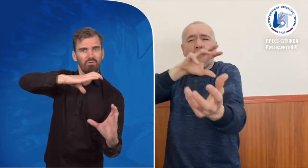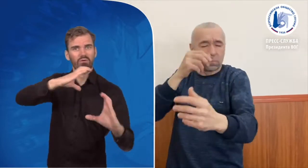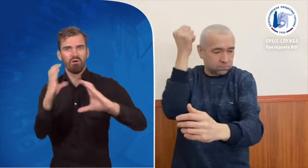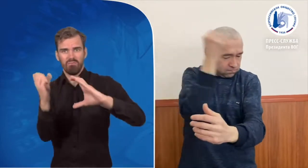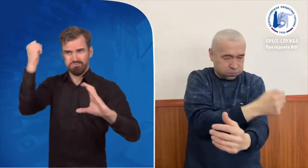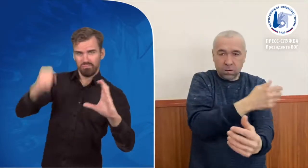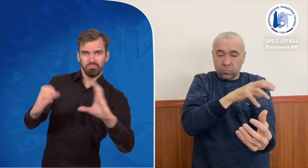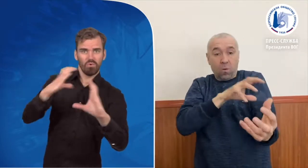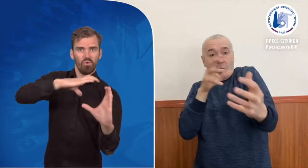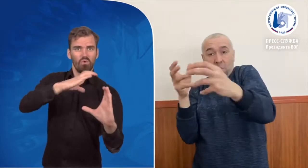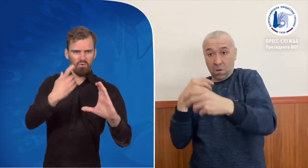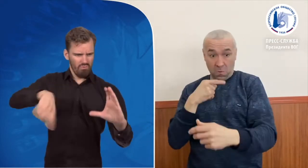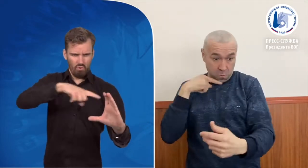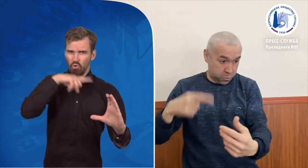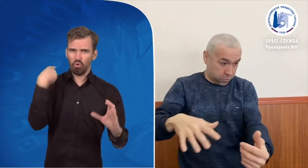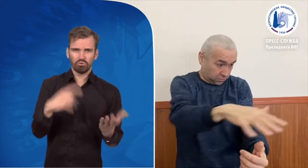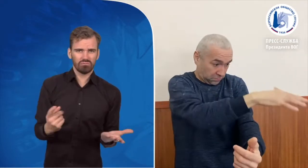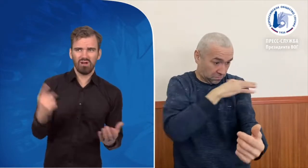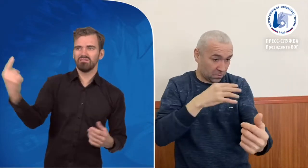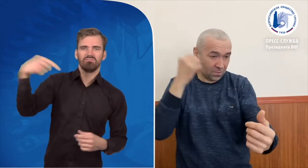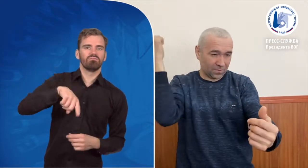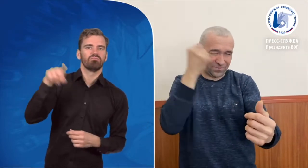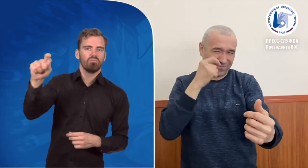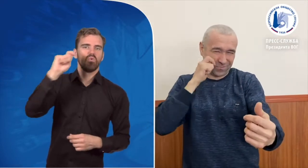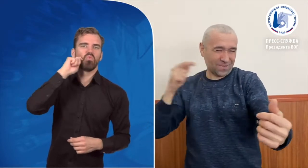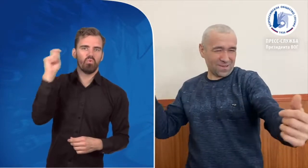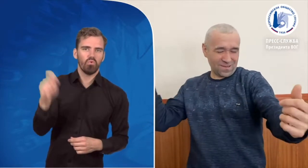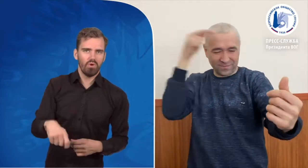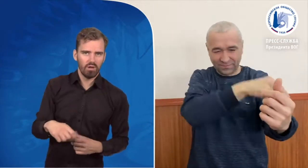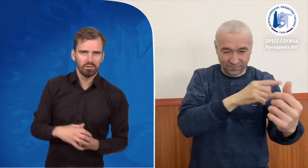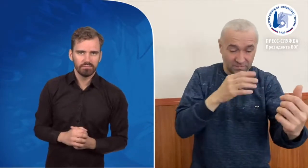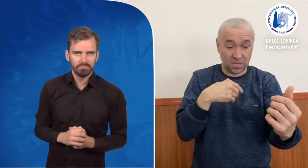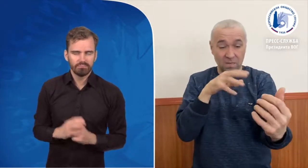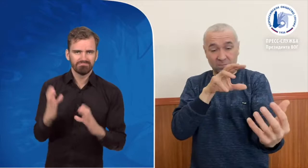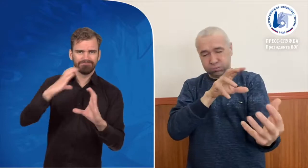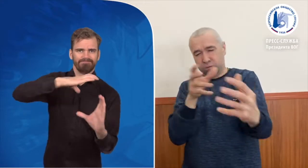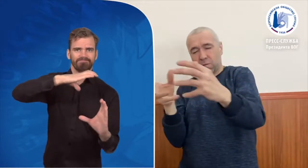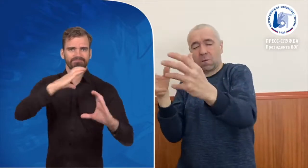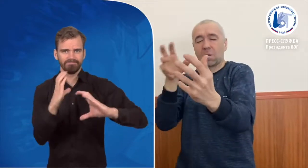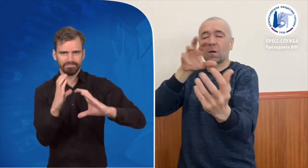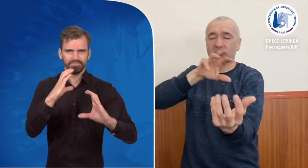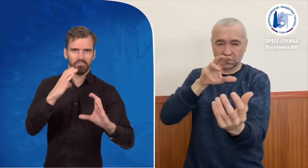because a shell exploded next to the bus. The bus was rocked by the blast.